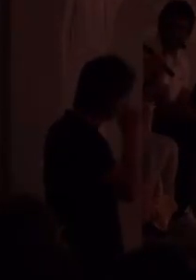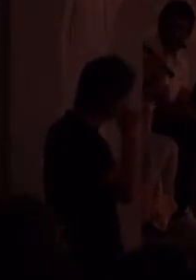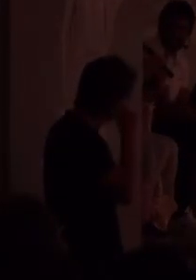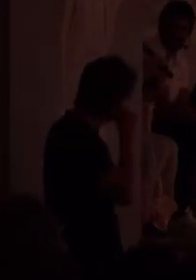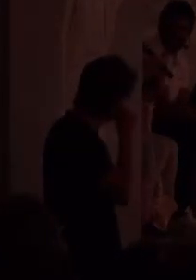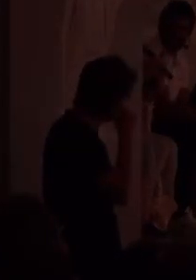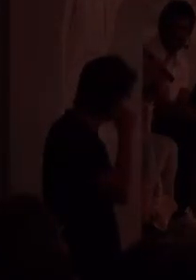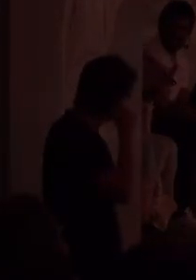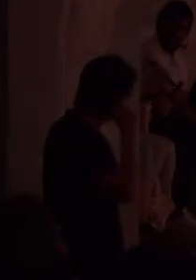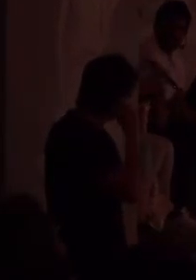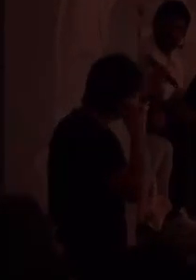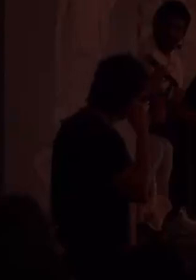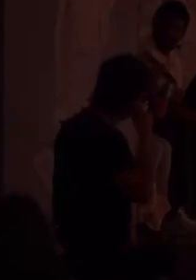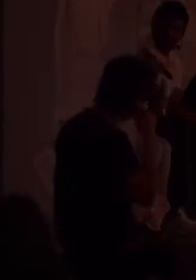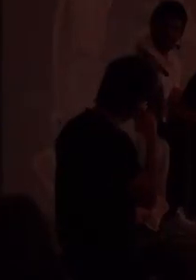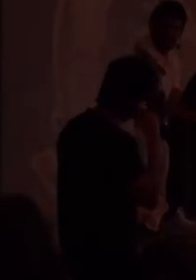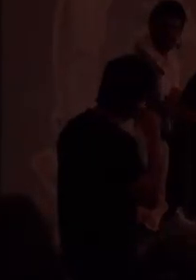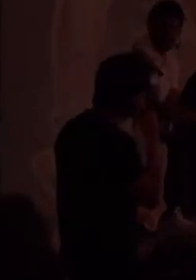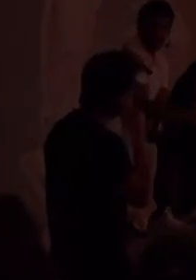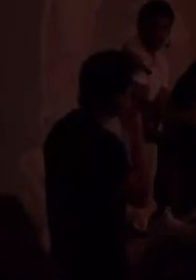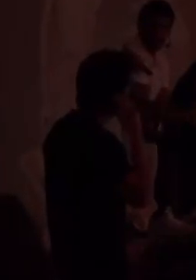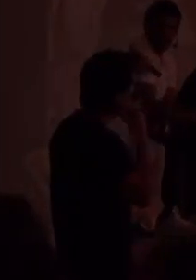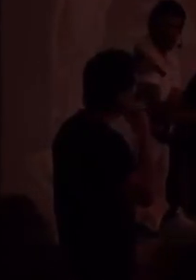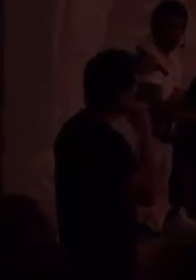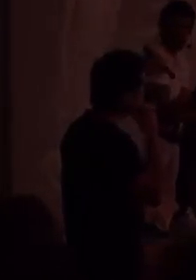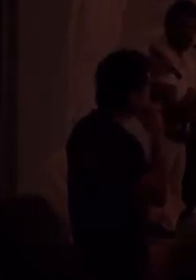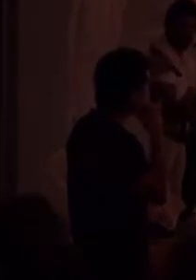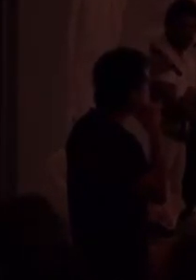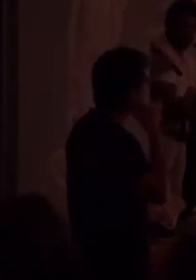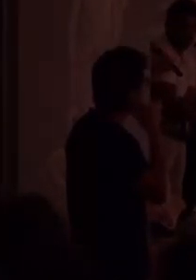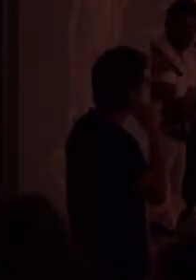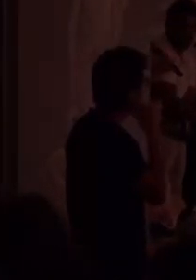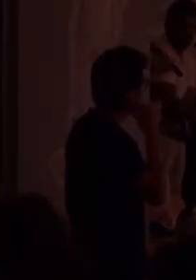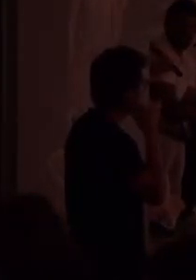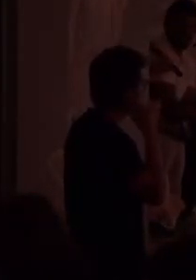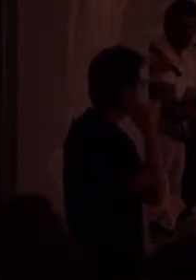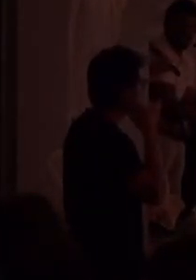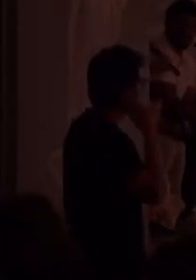some little black flies on the lemon tree that I don’t know what to do with. Look, I’m a literary guy